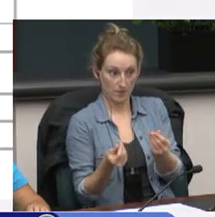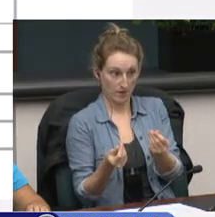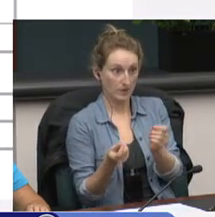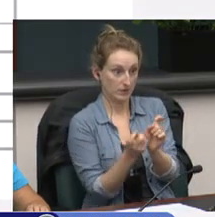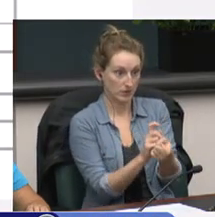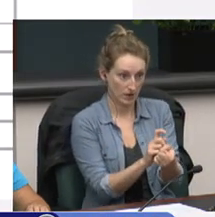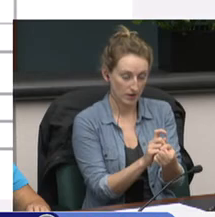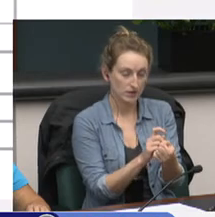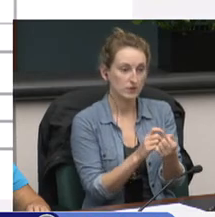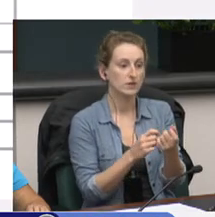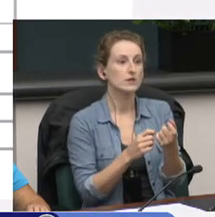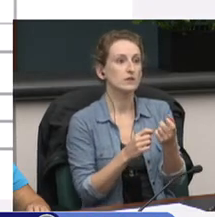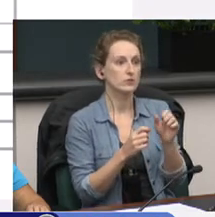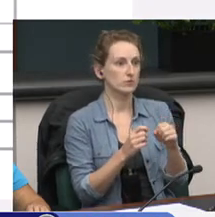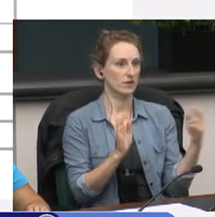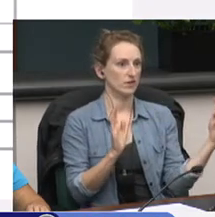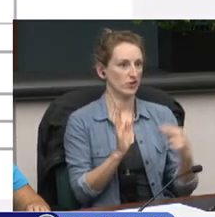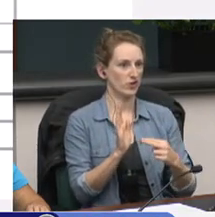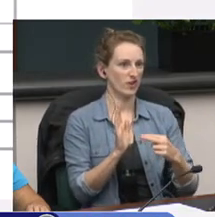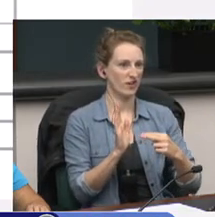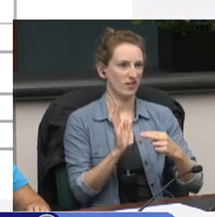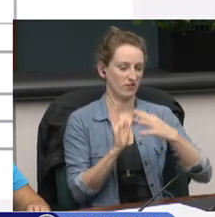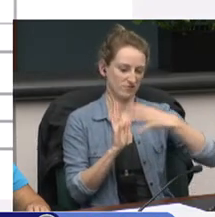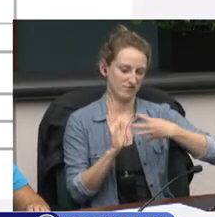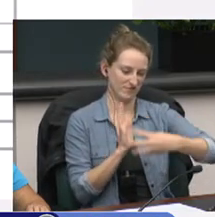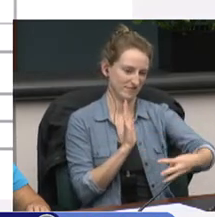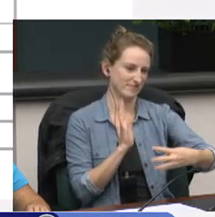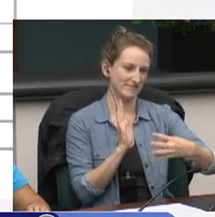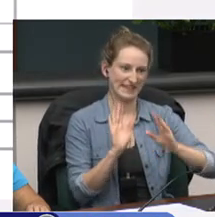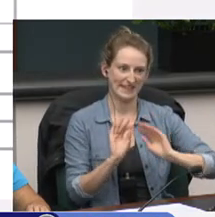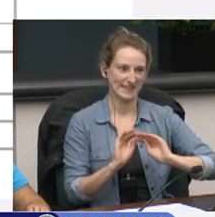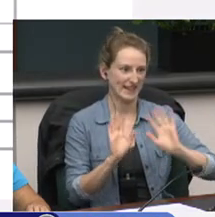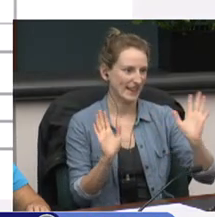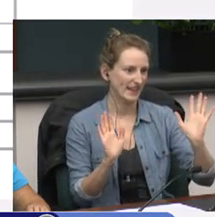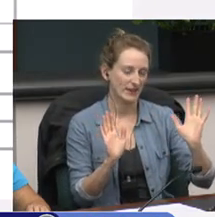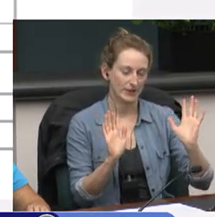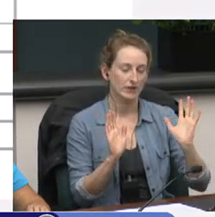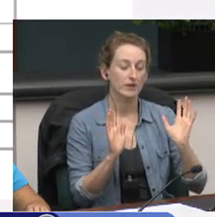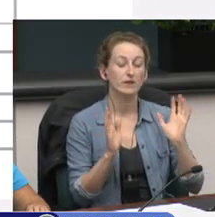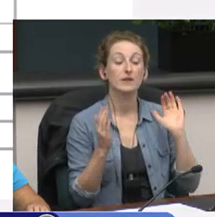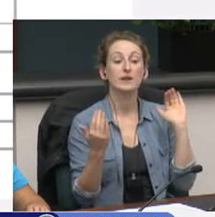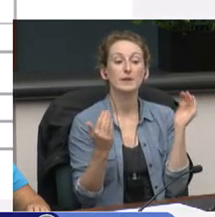this list would apply for the entire site versus disturbed areas and then you